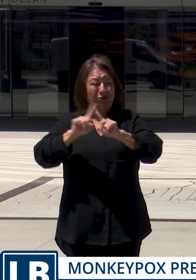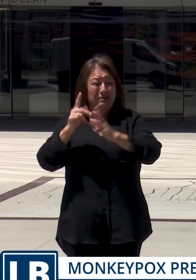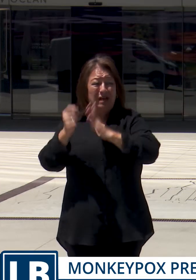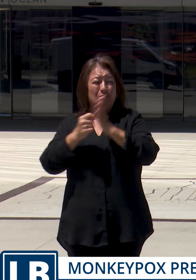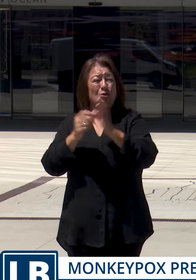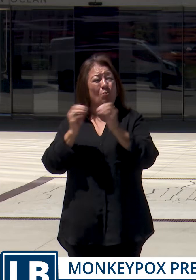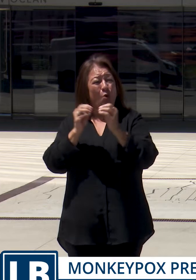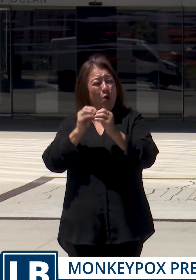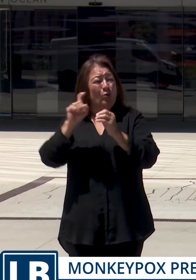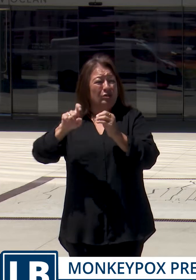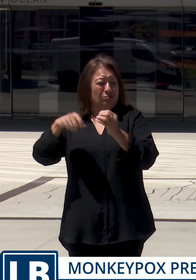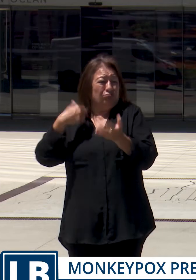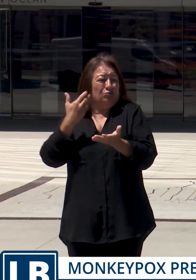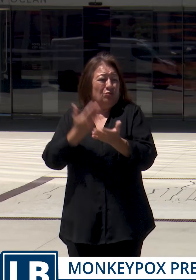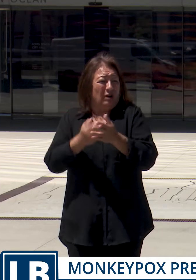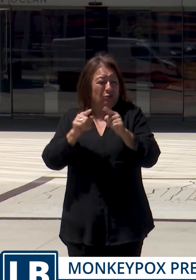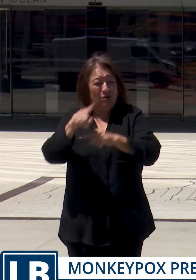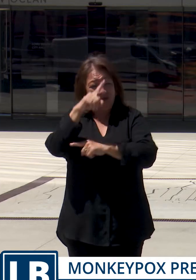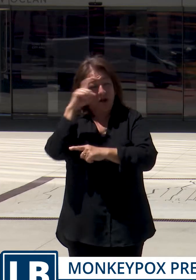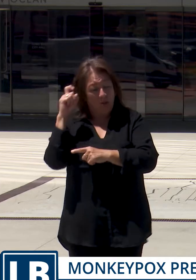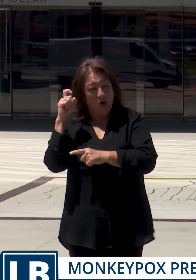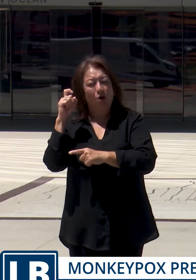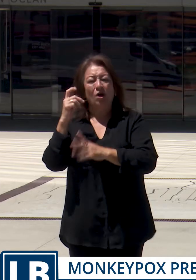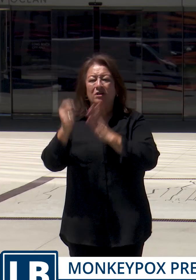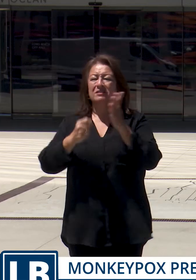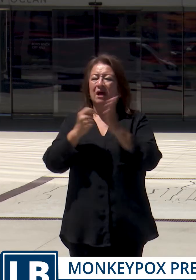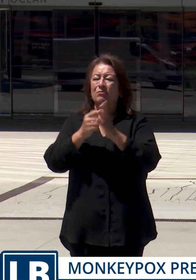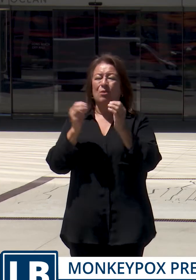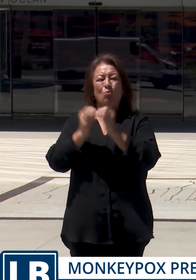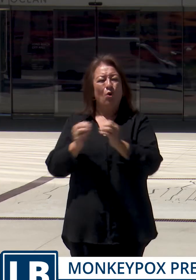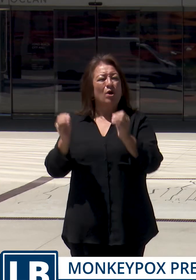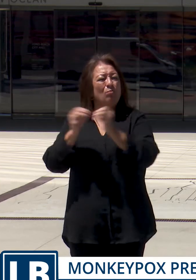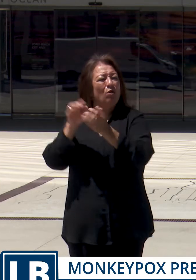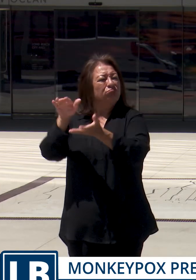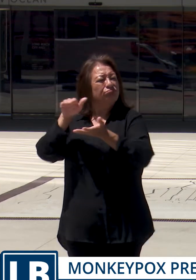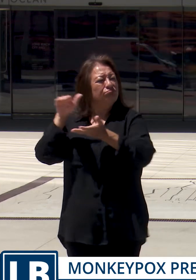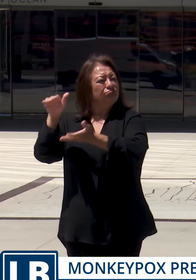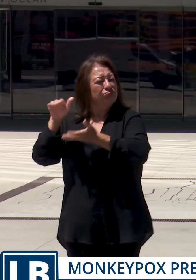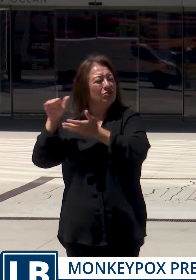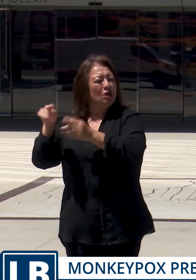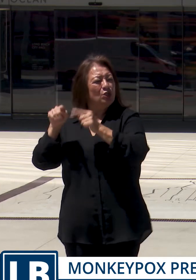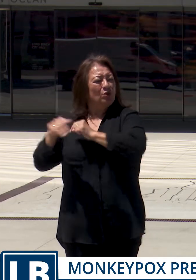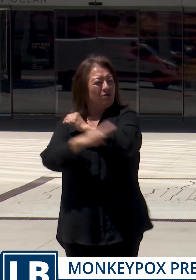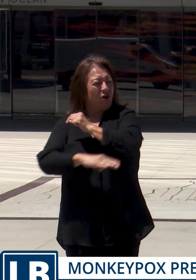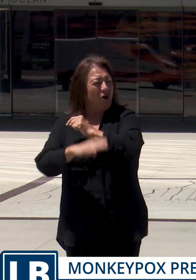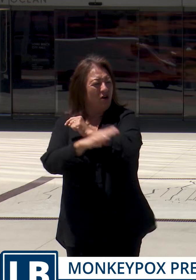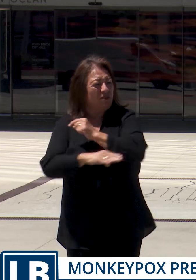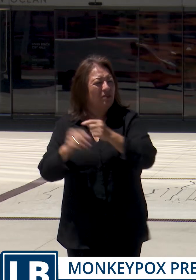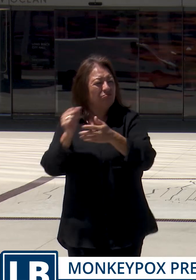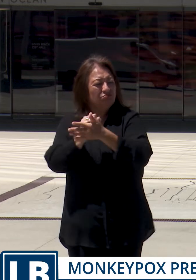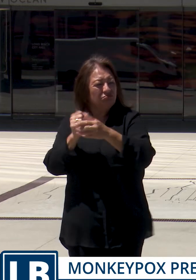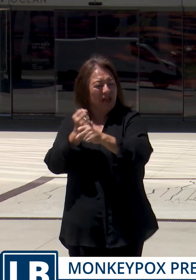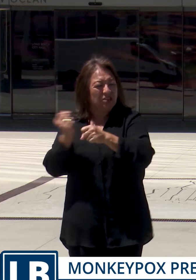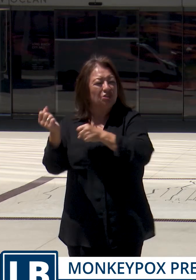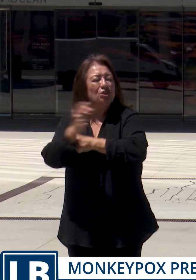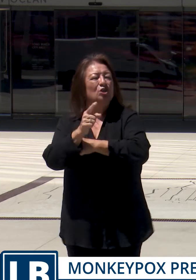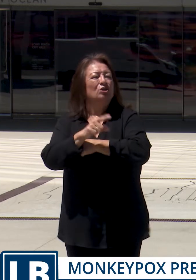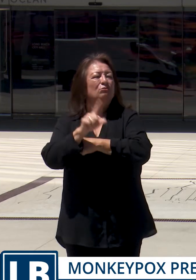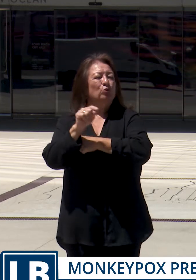throughout the summer and then larger amounts during the fall and then through 2023 so we will